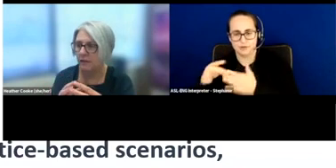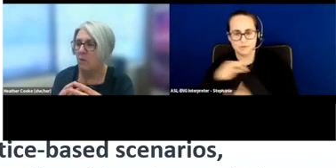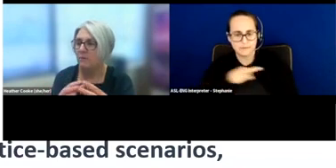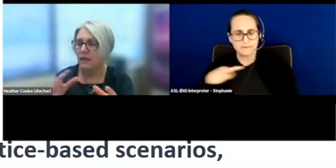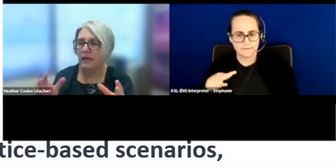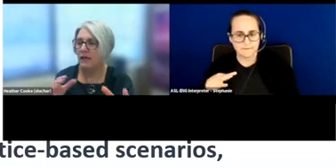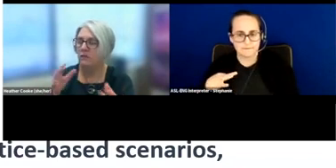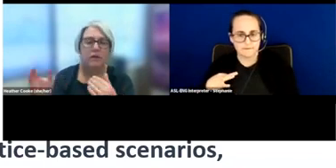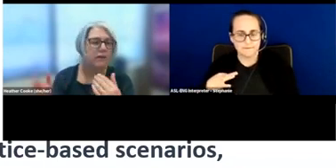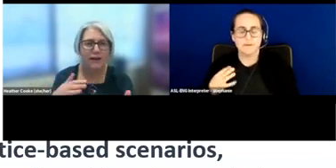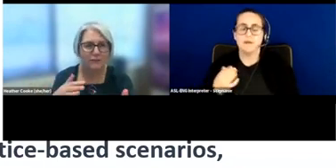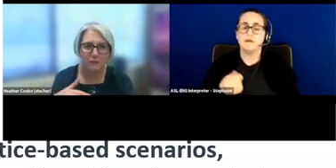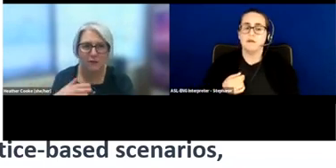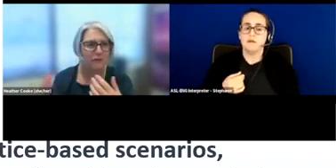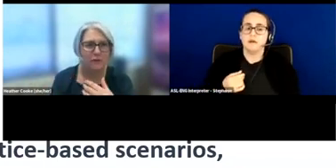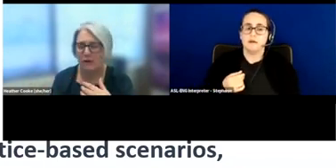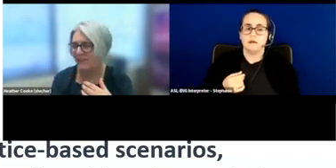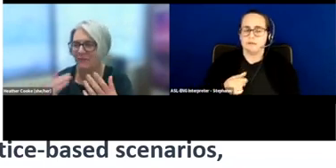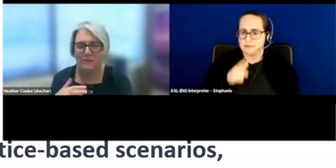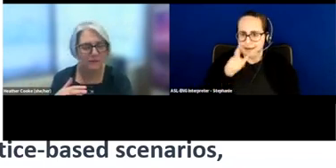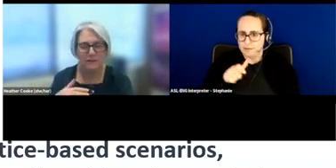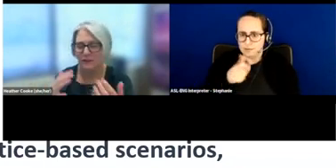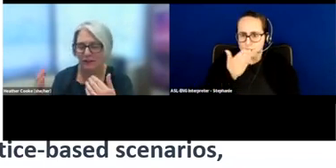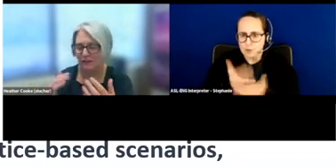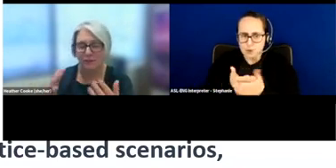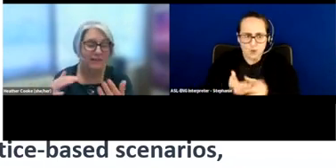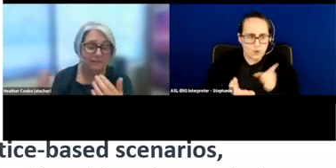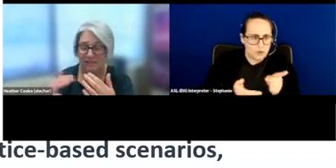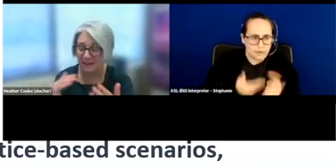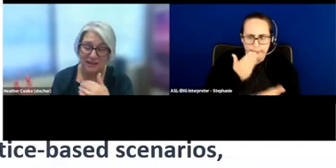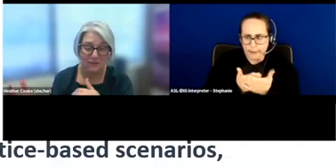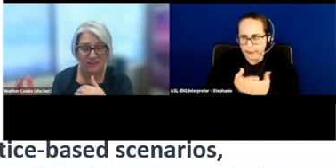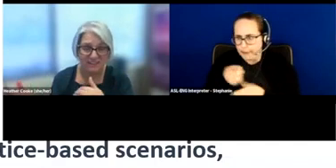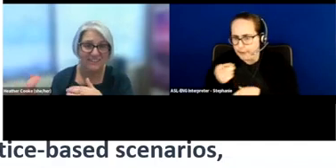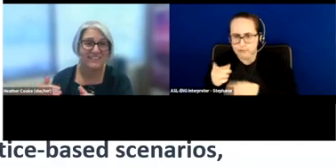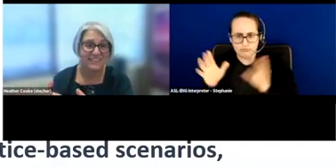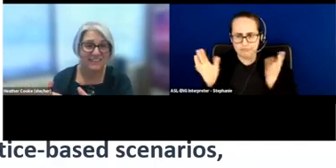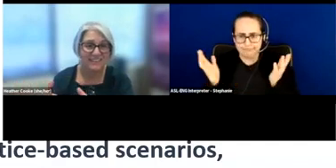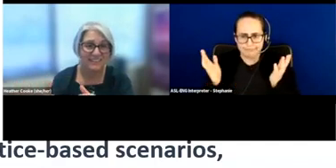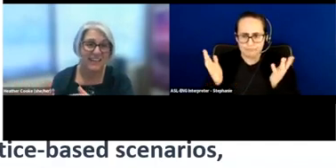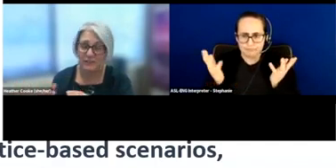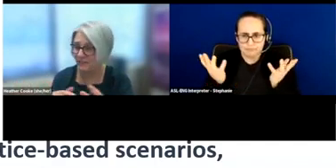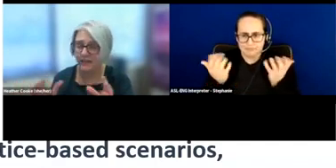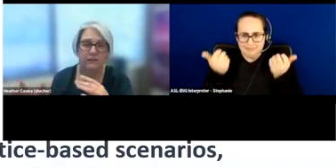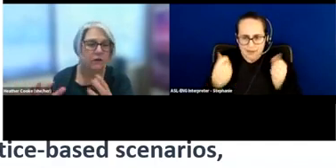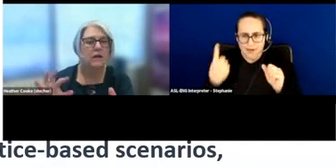it's not that you have to prove you're one staff member, one type staff type or another to to enter the site. So you can